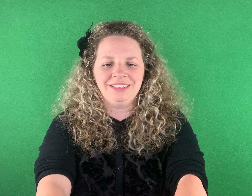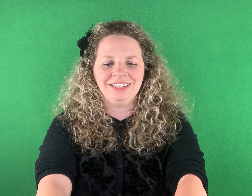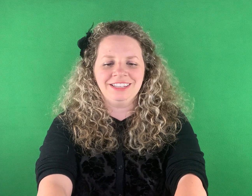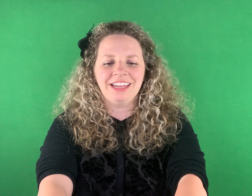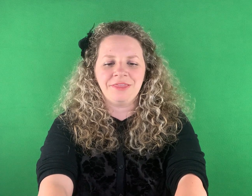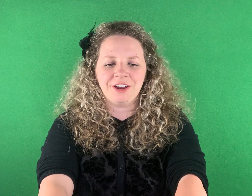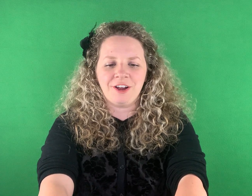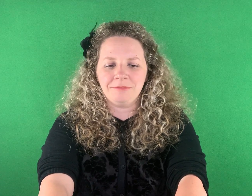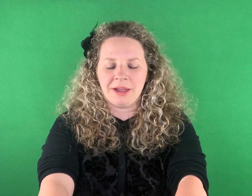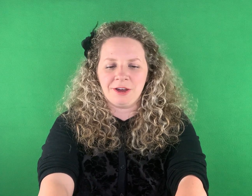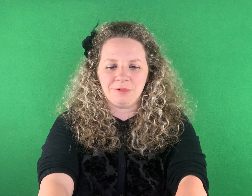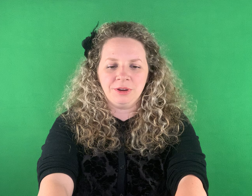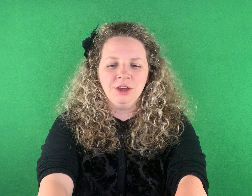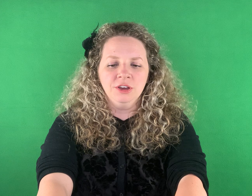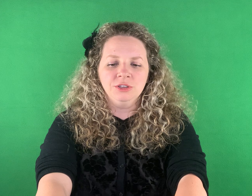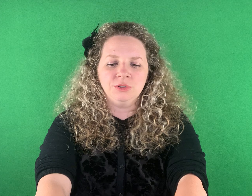I didn’t get there on my own.” So: